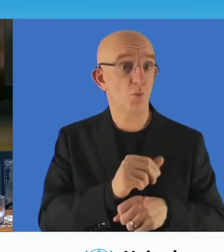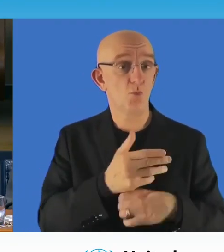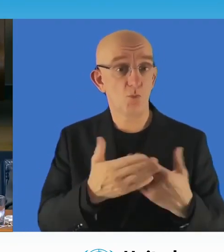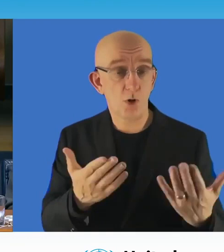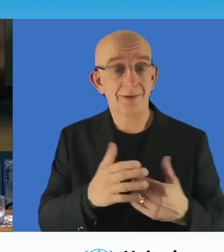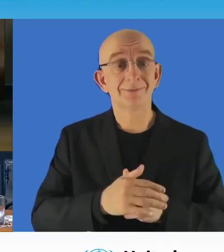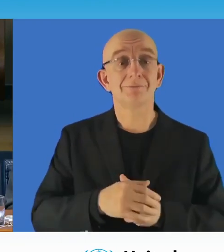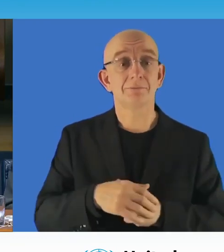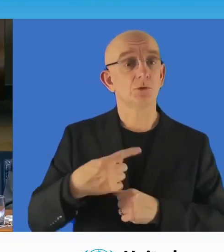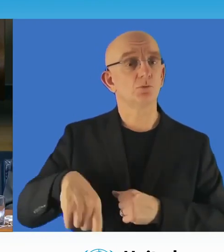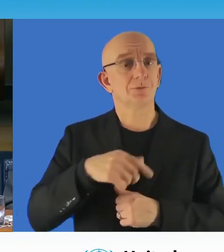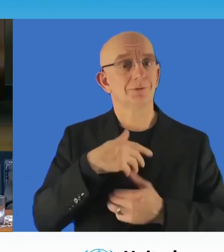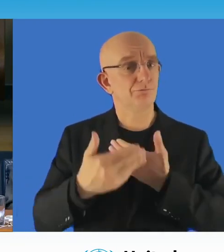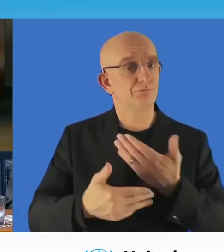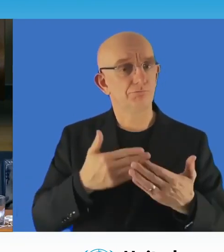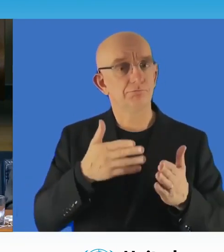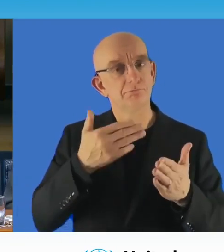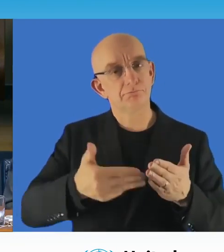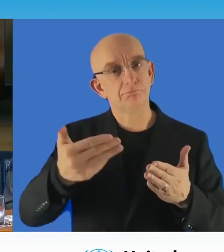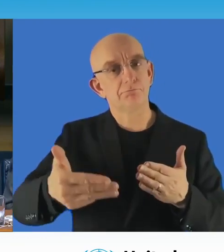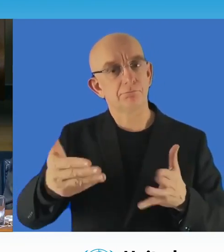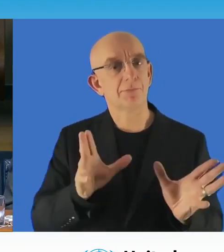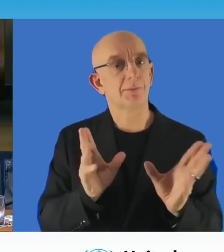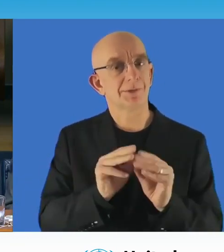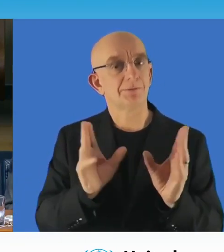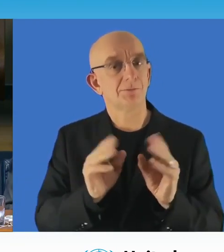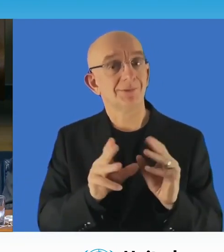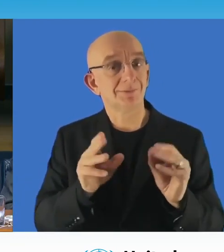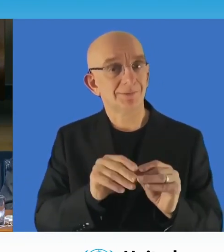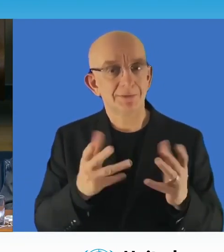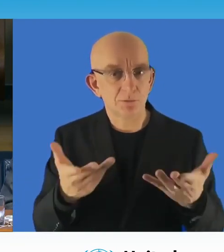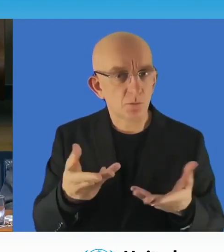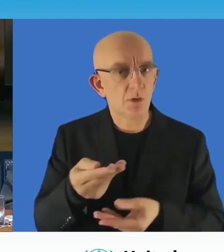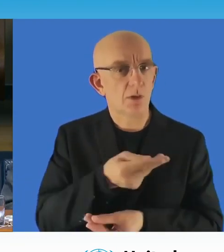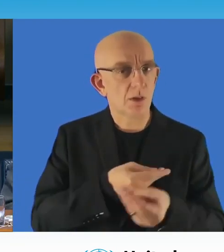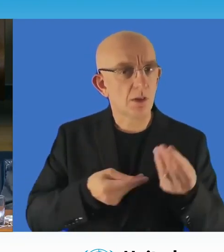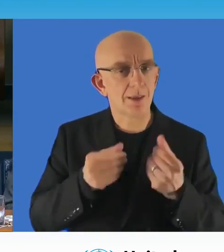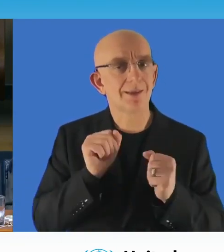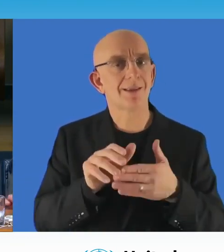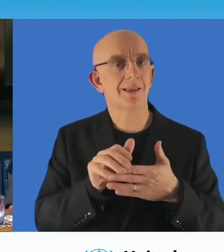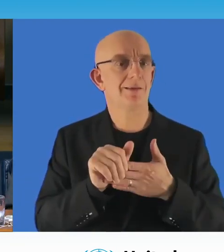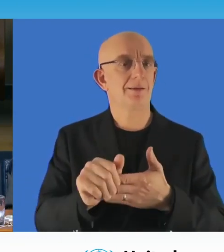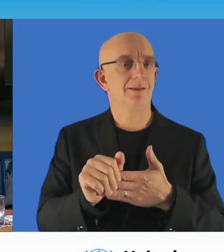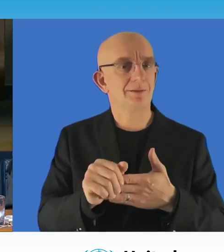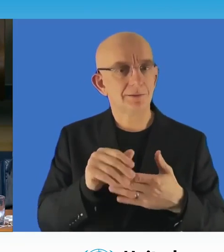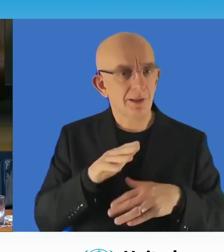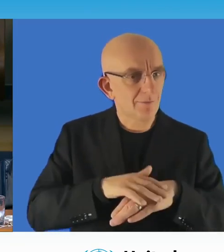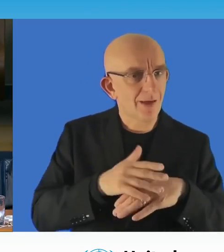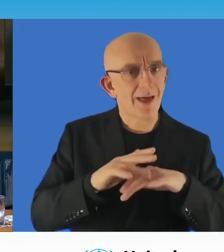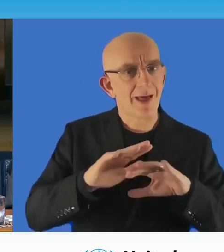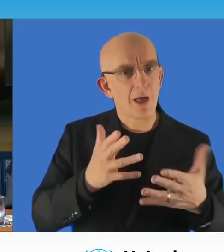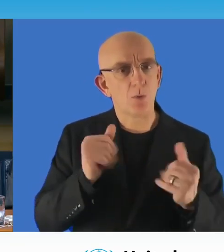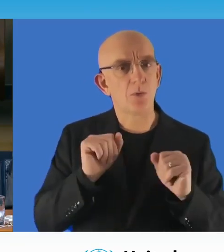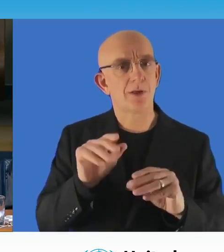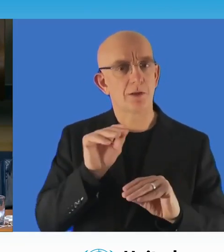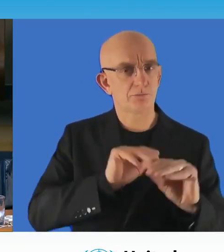made here today the ILO has an independent group of IO staff with disabilities and staff